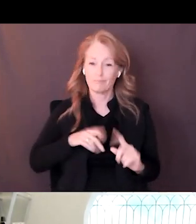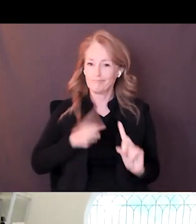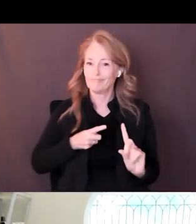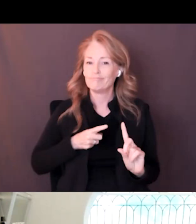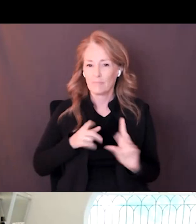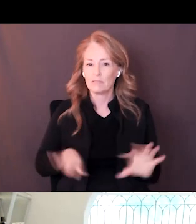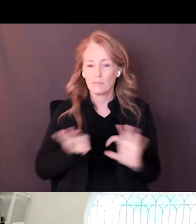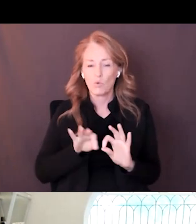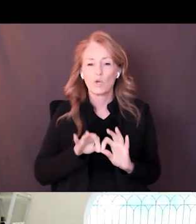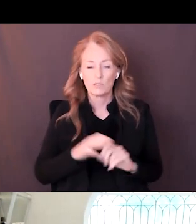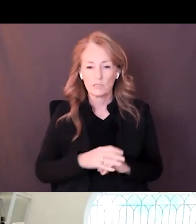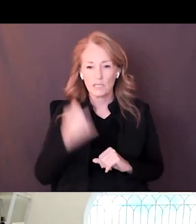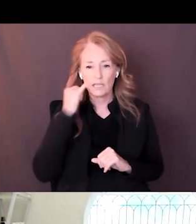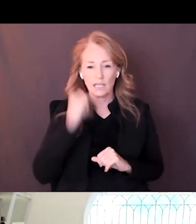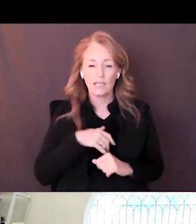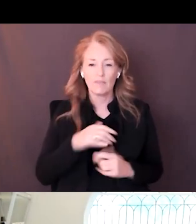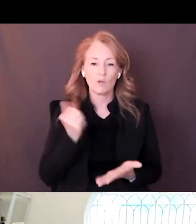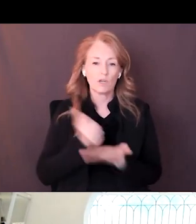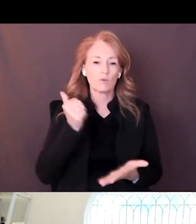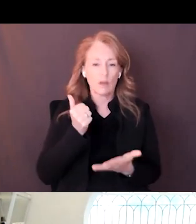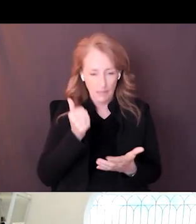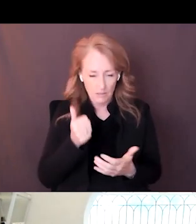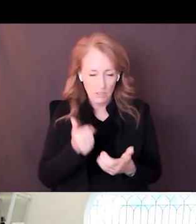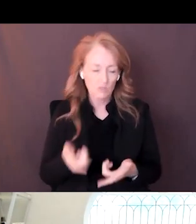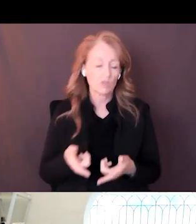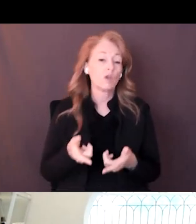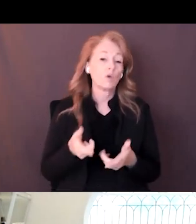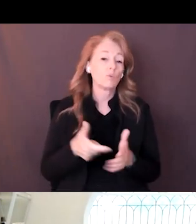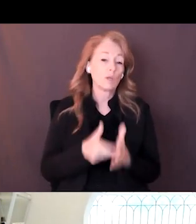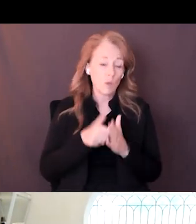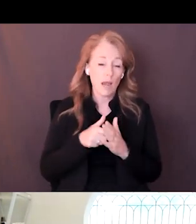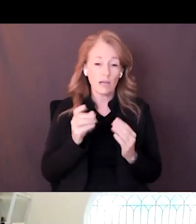IF YOUR ACCREDITATION REQUIRES HIRE STAFFING PATTERN, THEN YOU